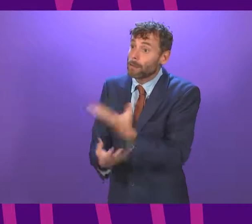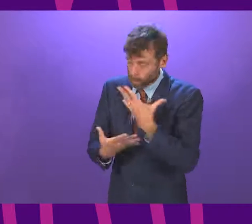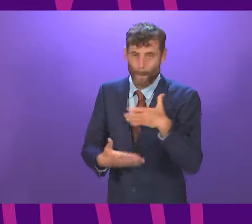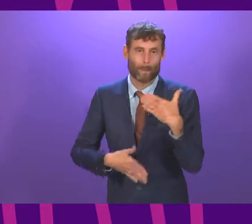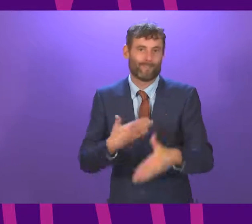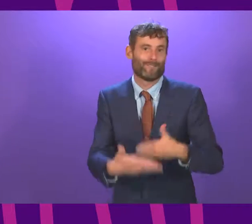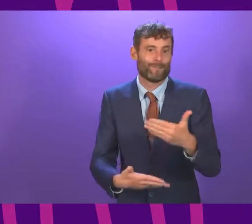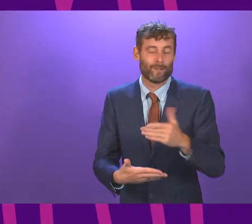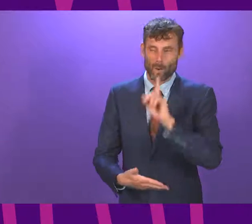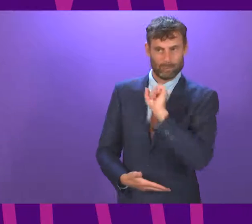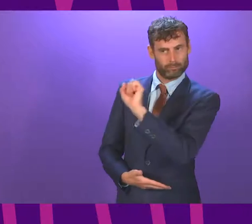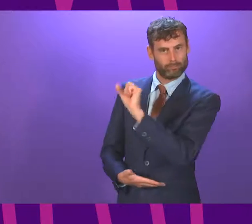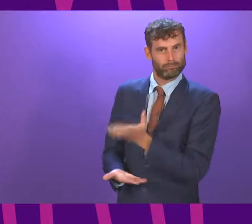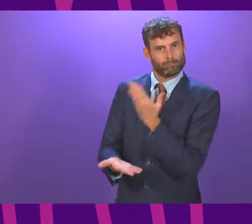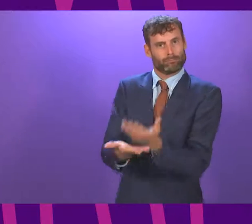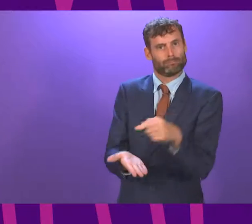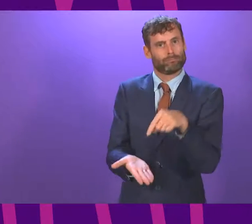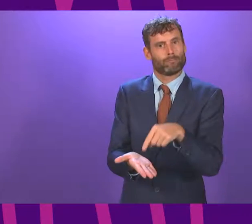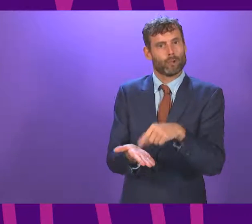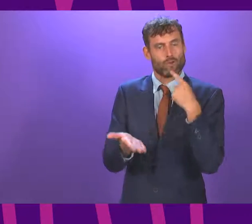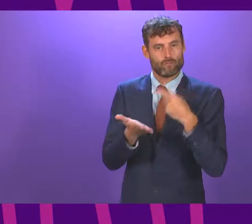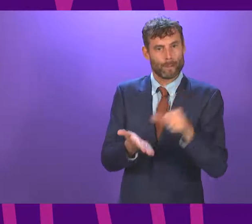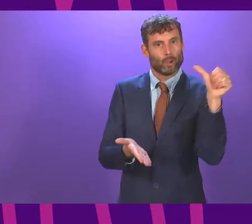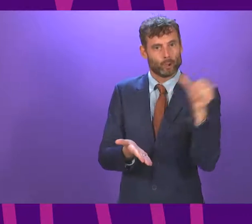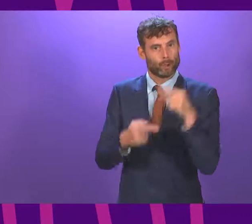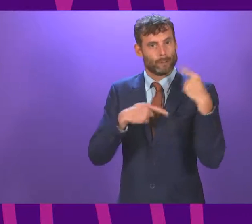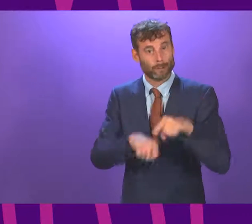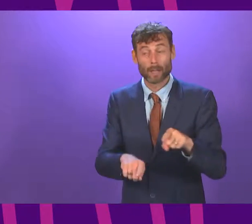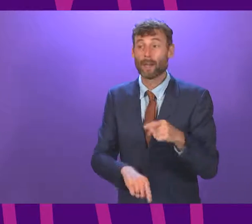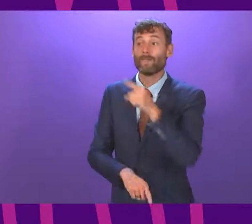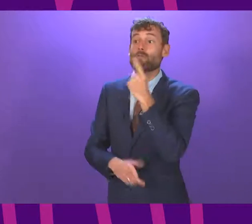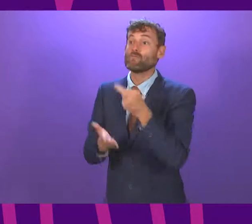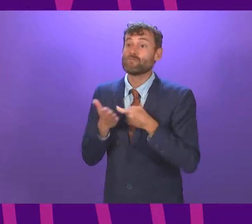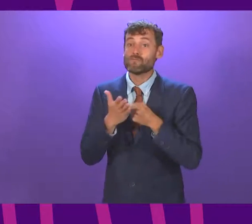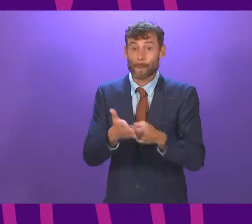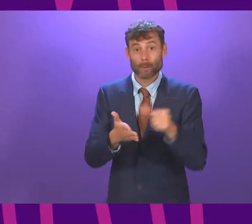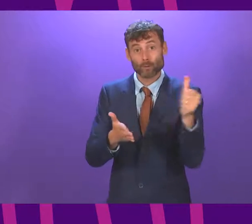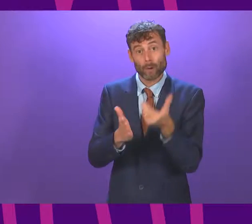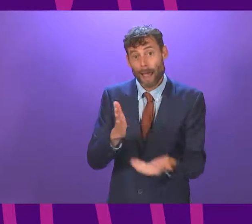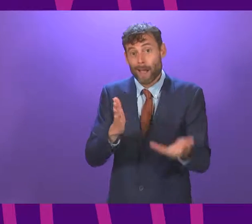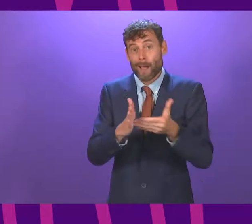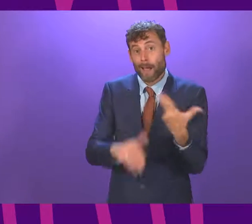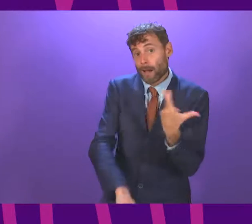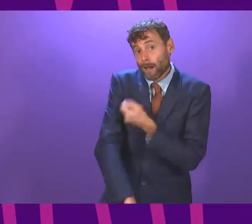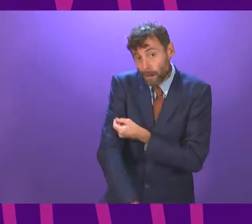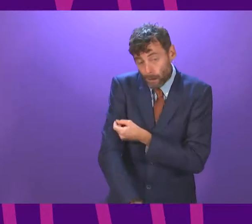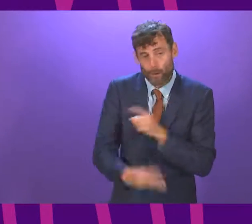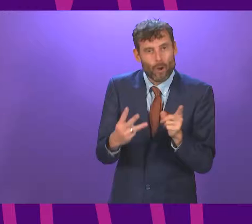further recommendations, whether on booster vaccinations or vaccinations for the over-12s.